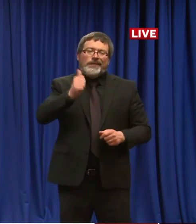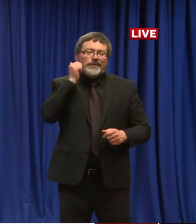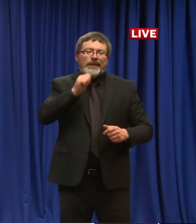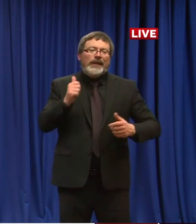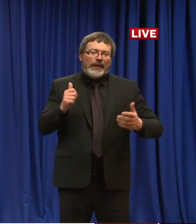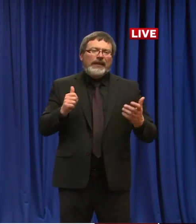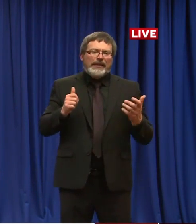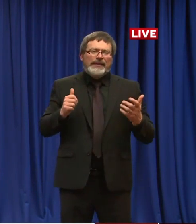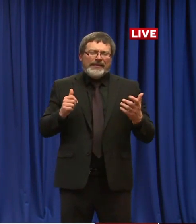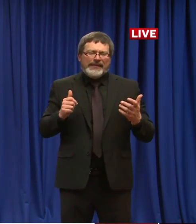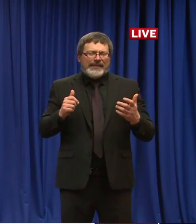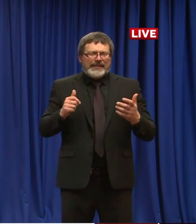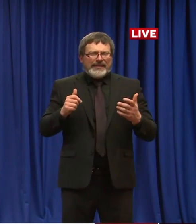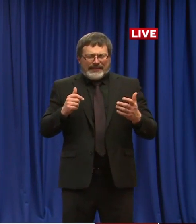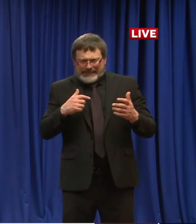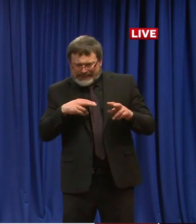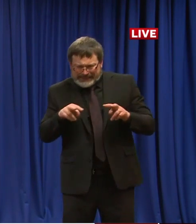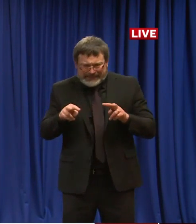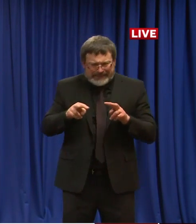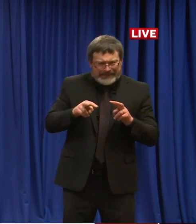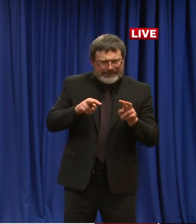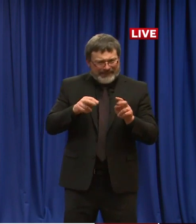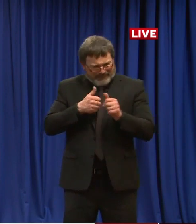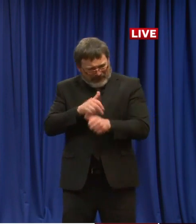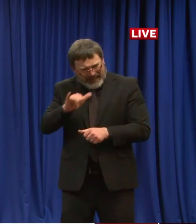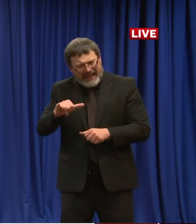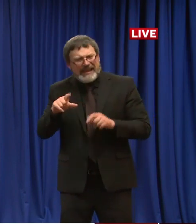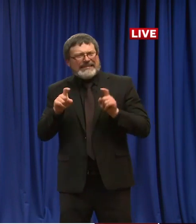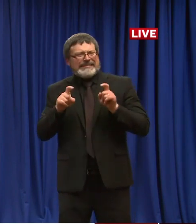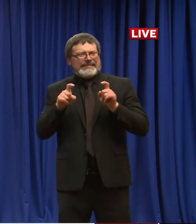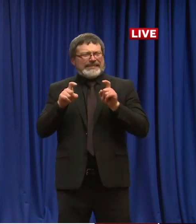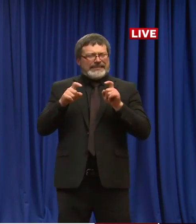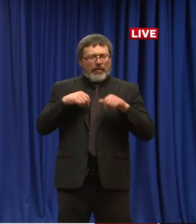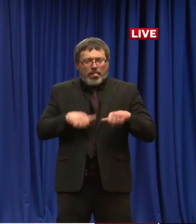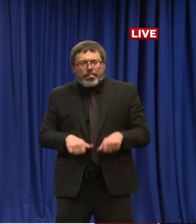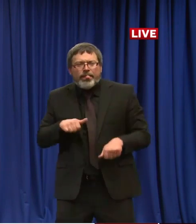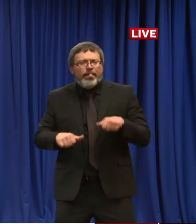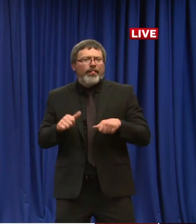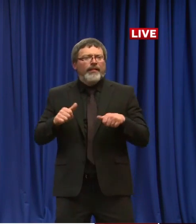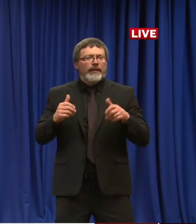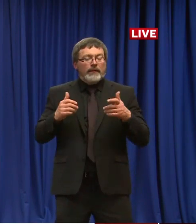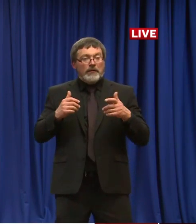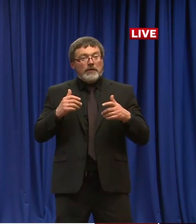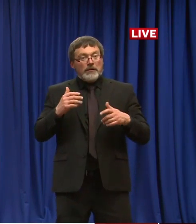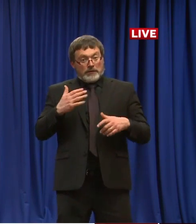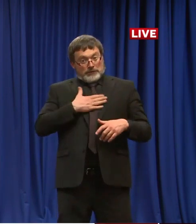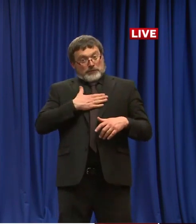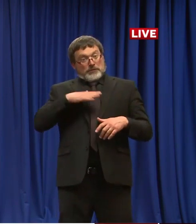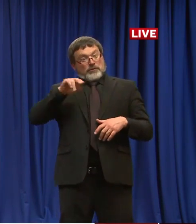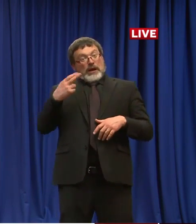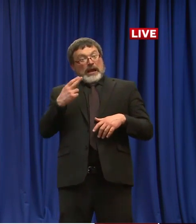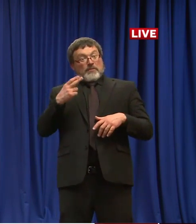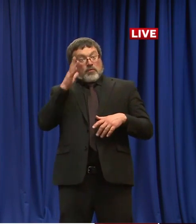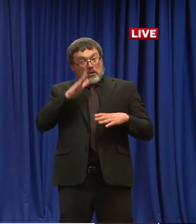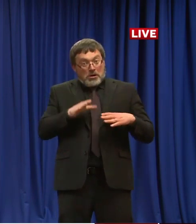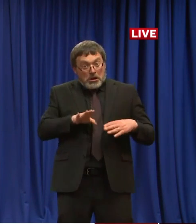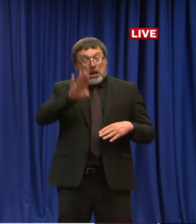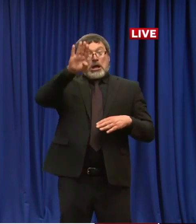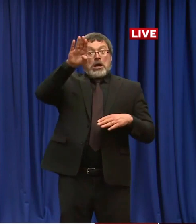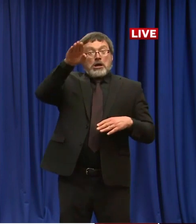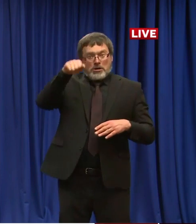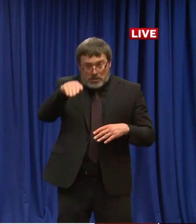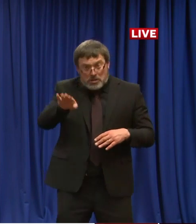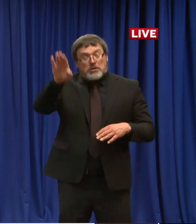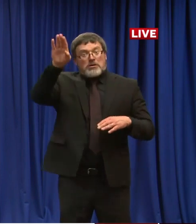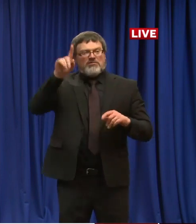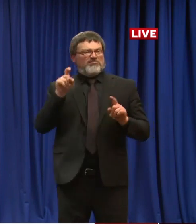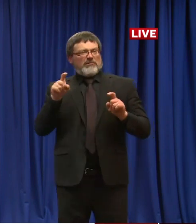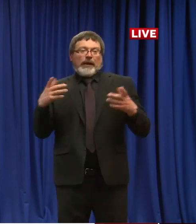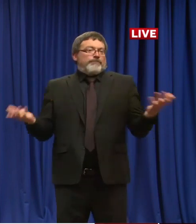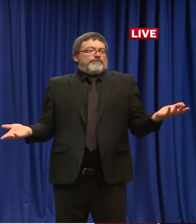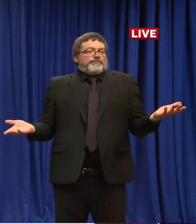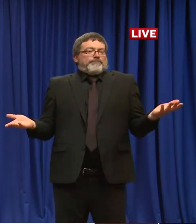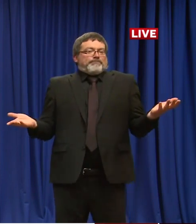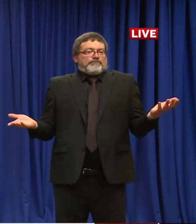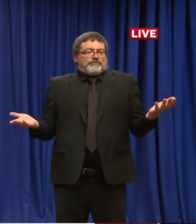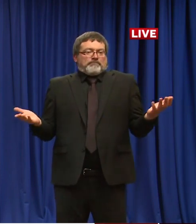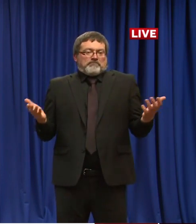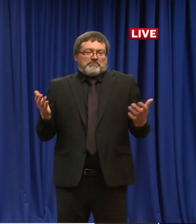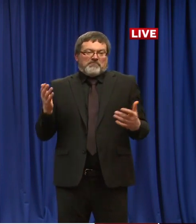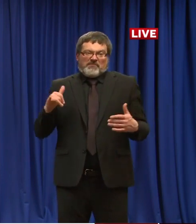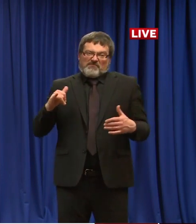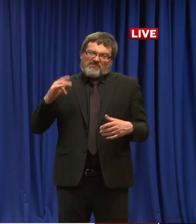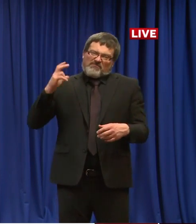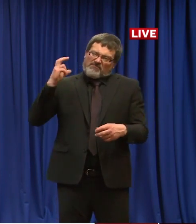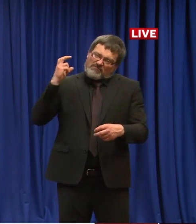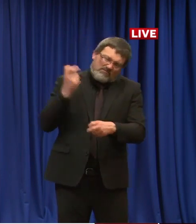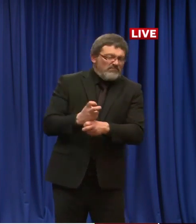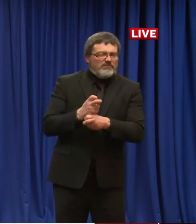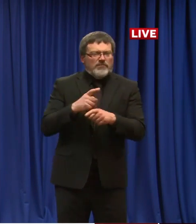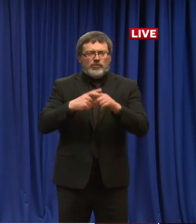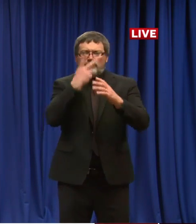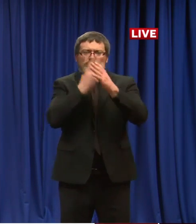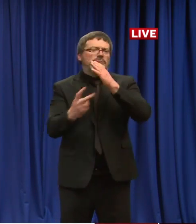I THINK THAT THE HIGHLIGHTS THE DIFFICULTY WITH USING MODELS TO PREDICT IN ANY PRECISE WAY WHEN WE’RE GOING TO SEE A PEAK OR HOW HIGH OF A PEAK WE’RE GOING AND SO AND SO IT’S REALLY DIFFICULT.